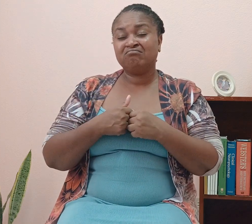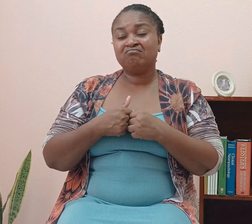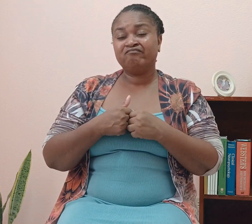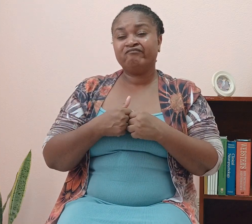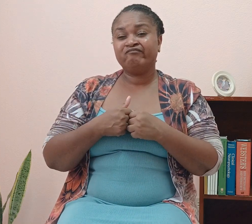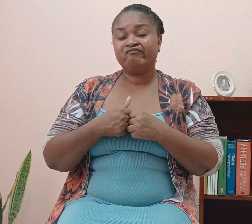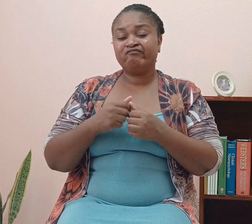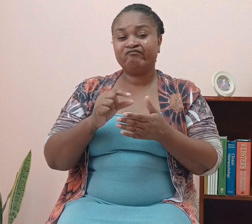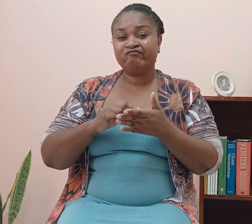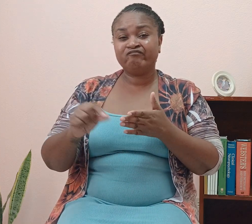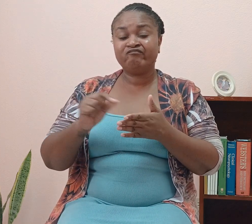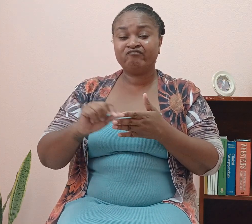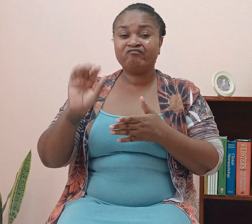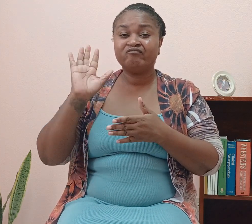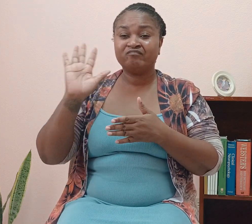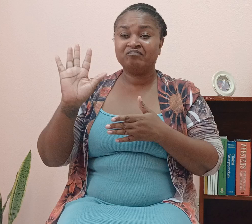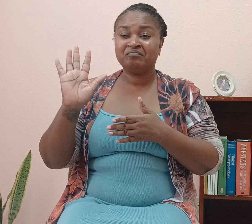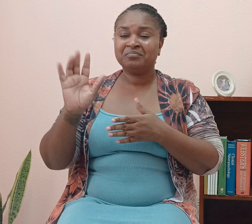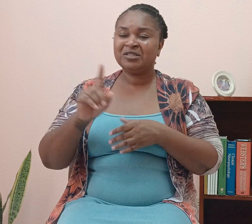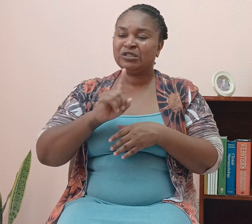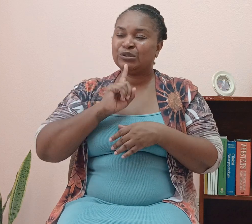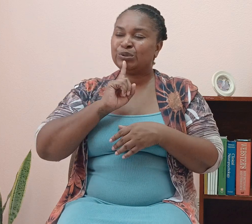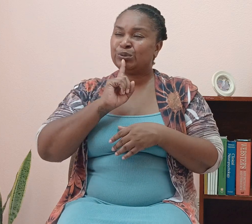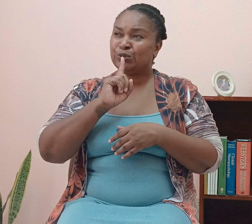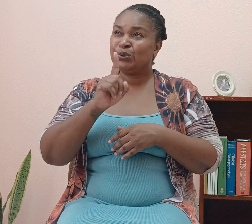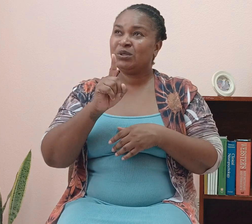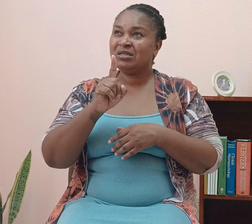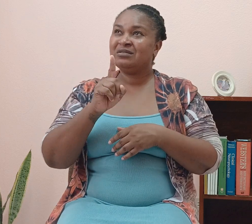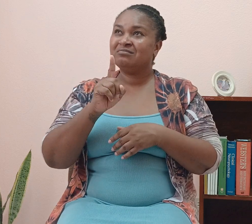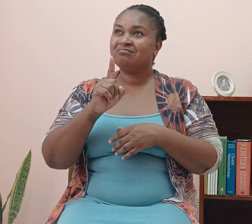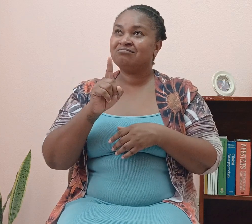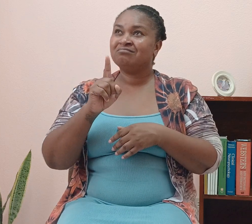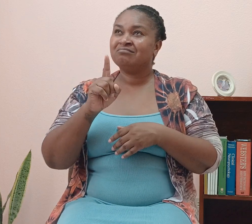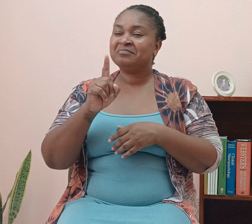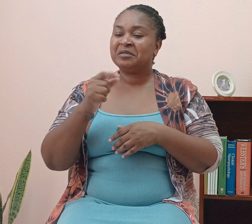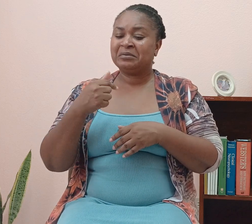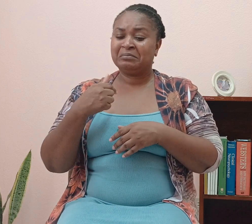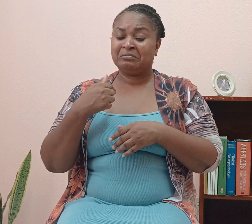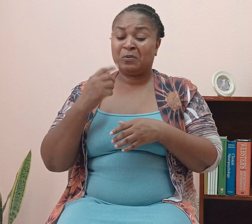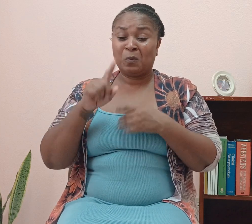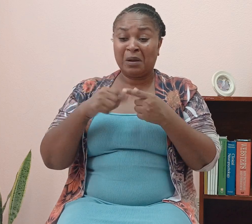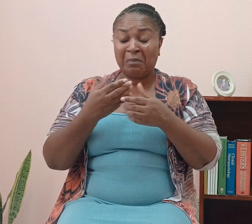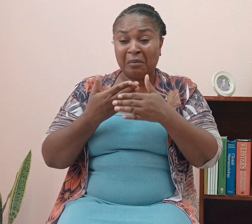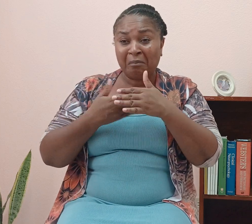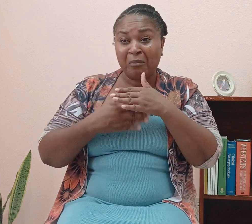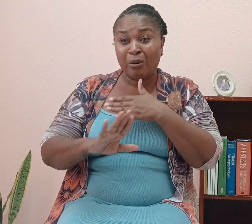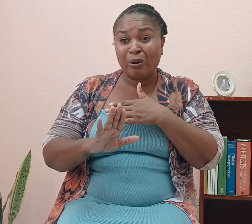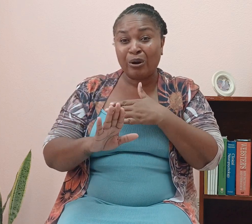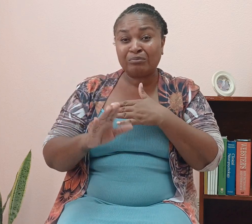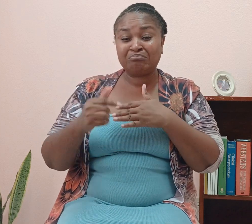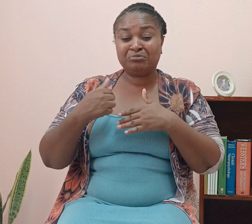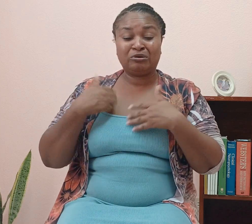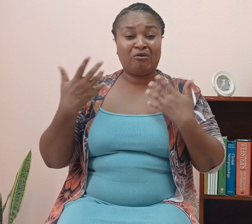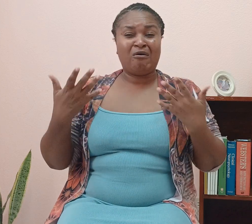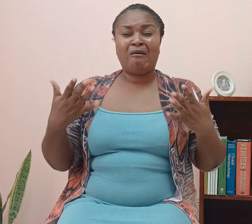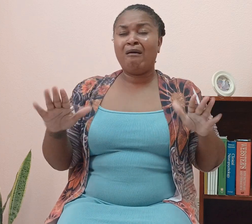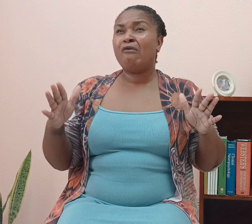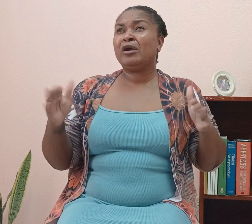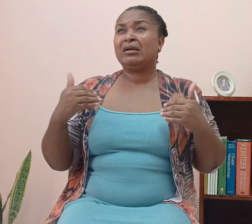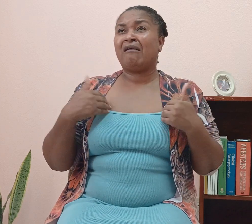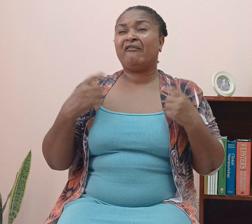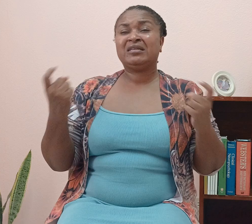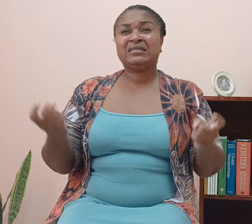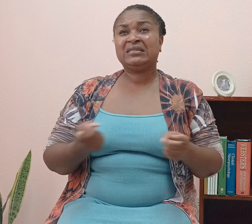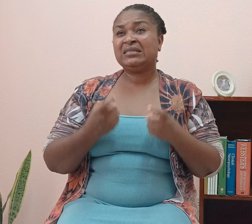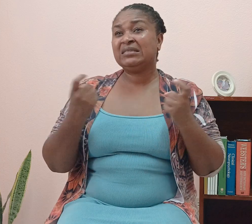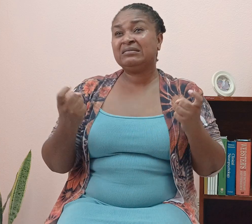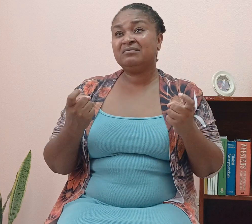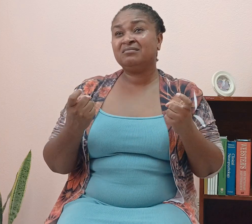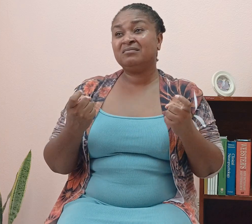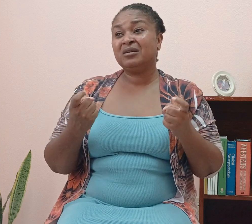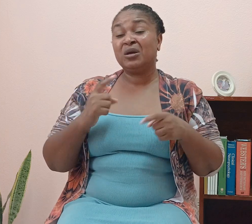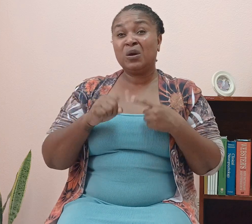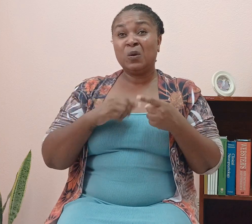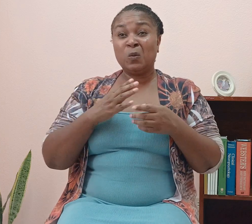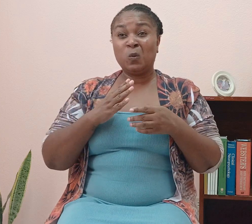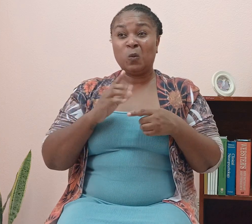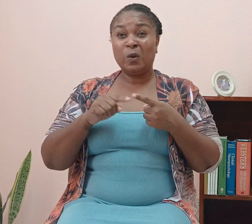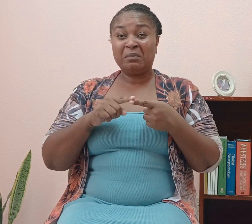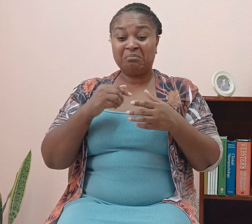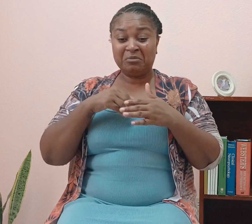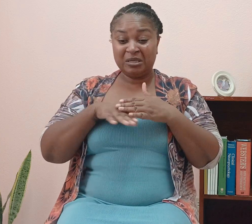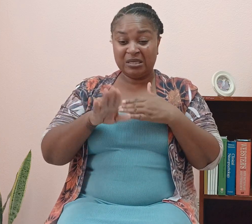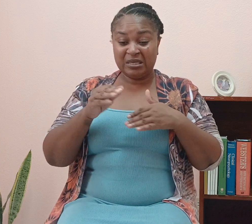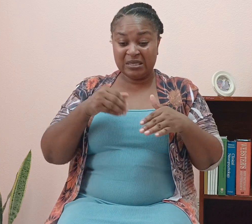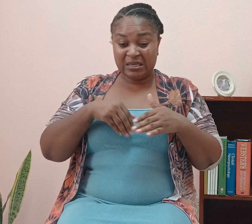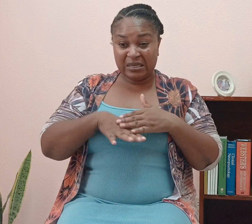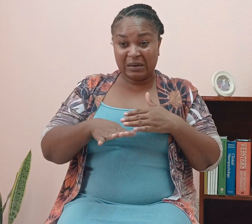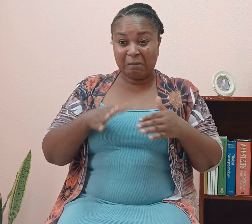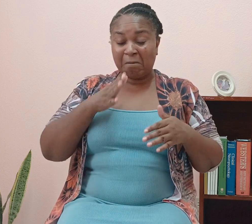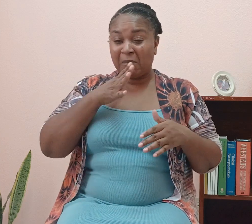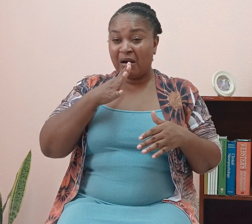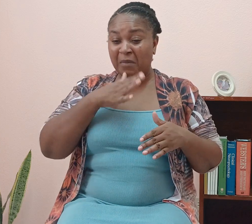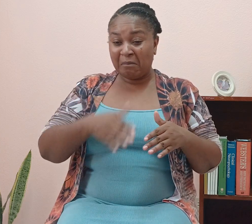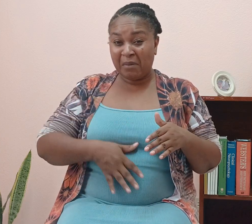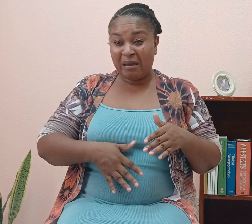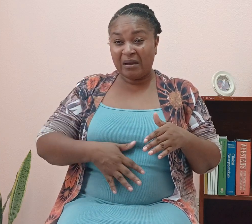5 Surely I was sinful at birth, sinful from the time my mother conceived me.